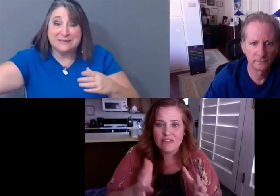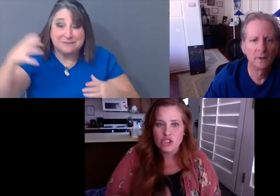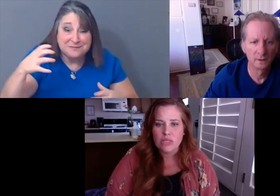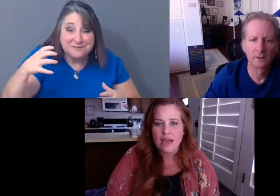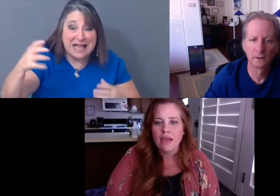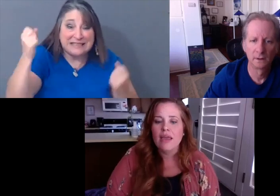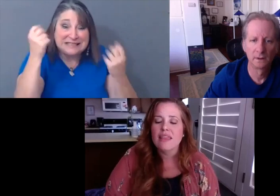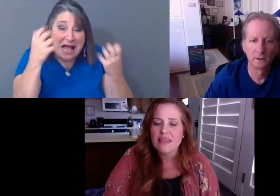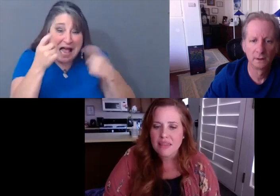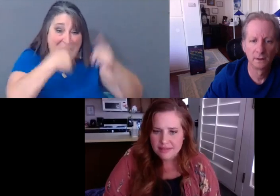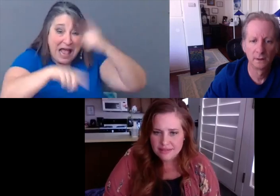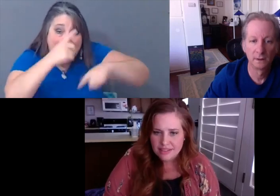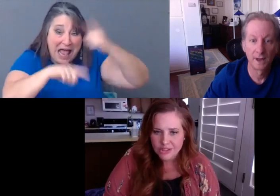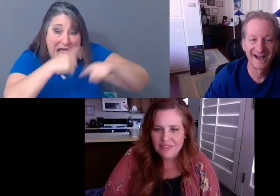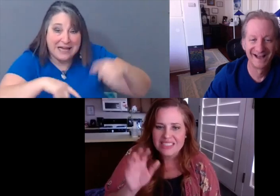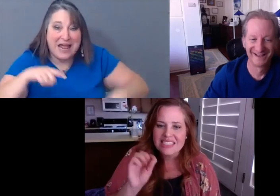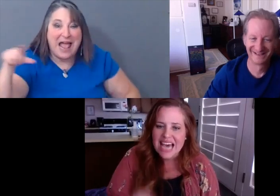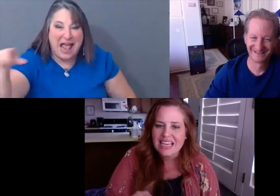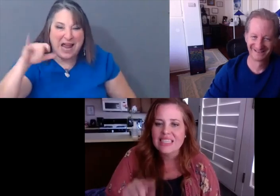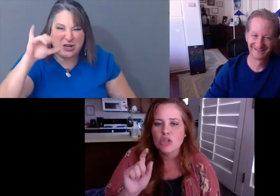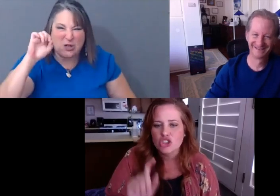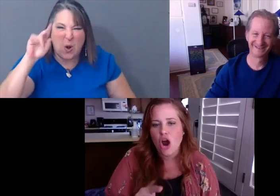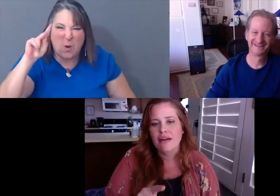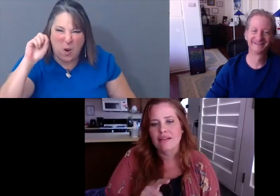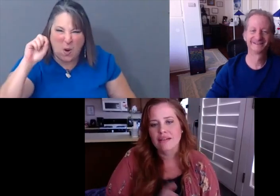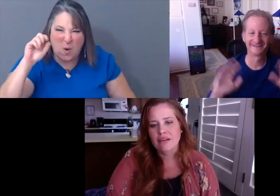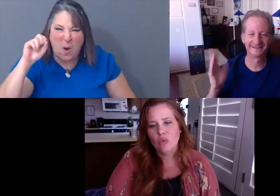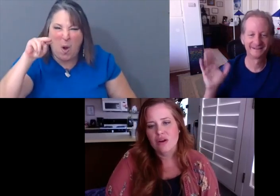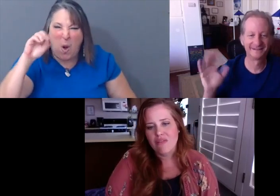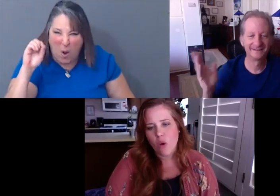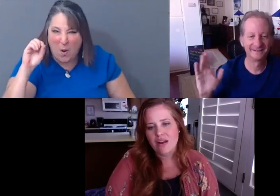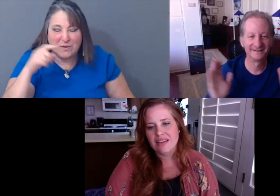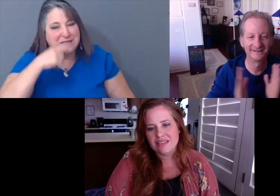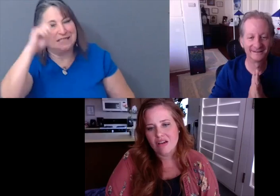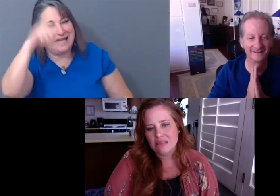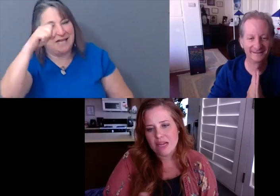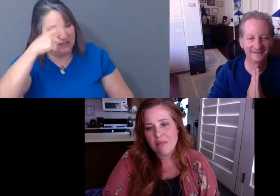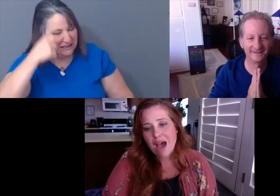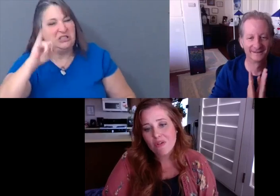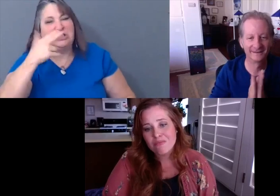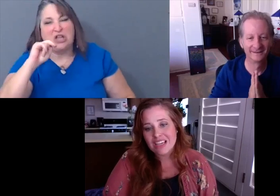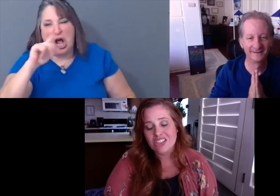And she was like, yes, she said that's exactly what John would have wanted that song to be about.